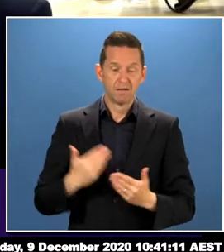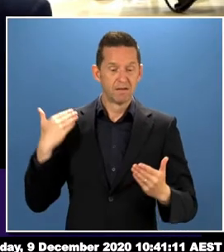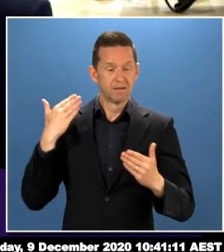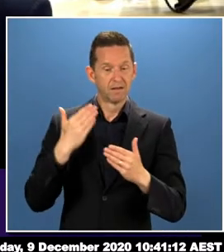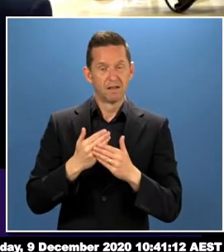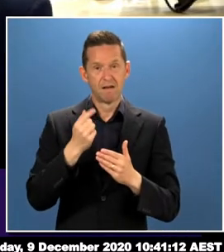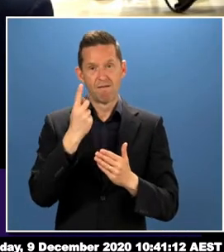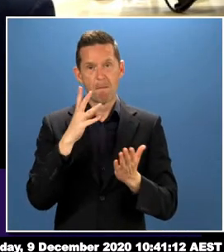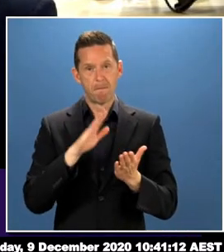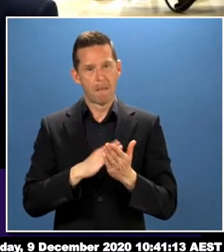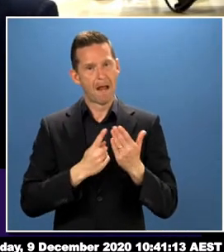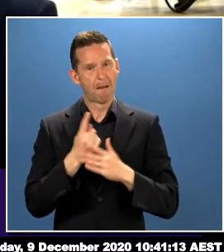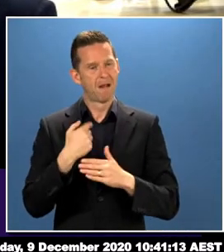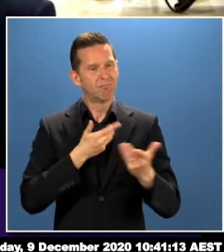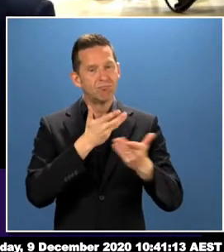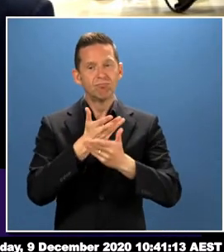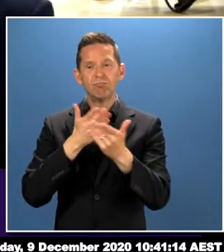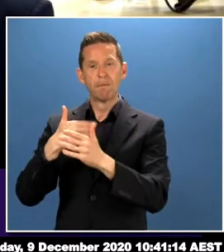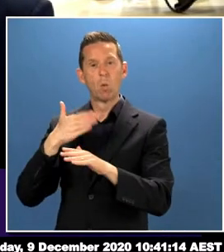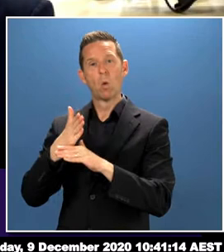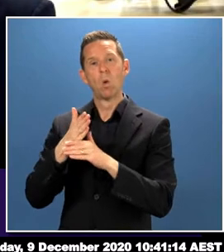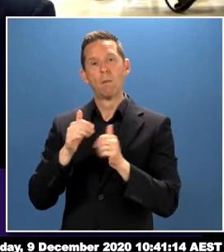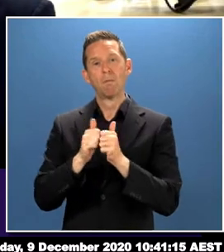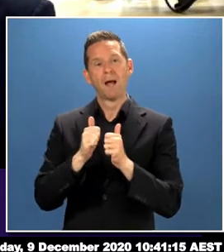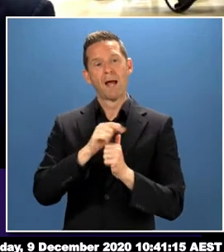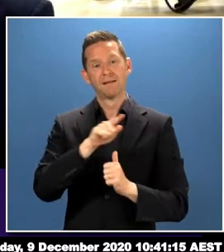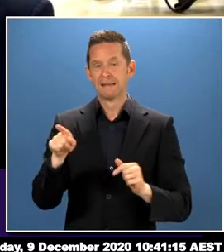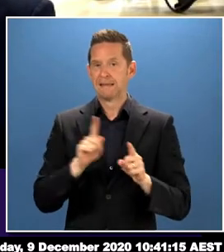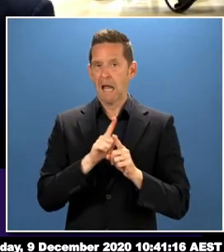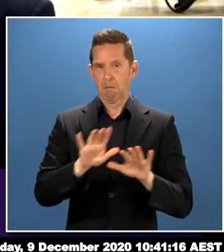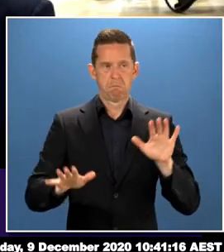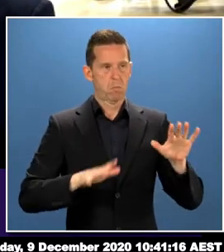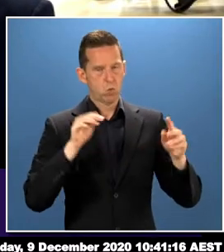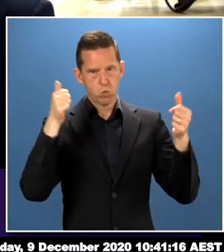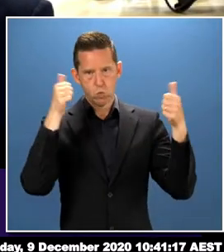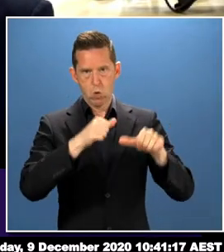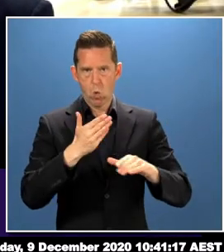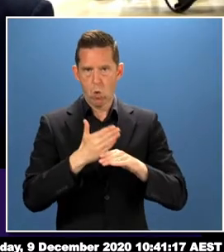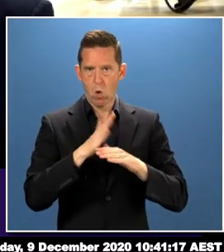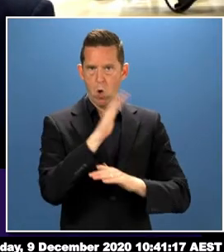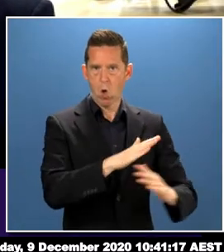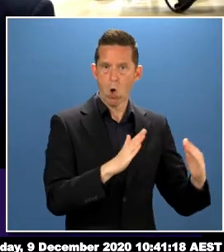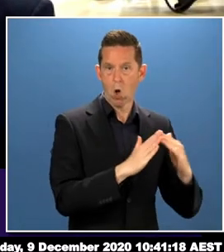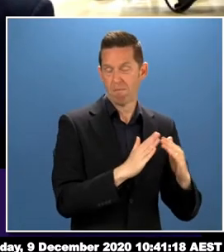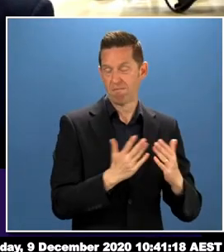months I know they had the same kind of adjustment period to working from home.